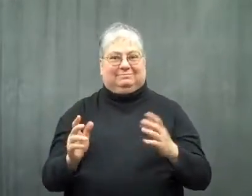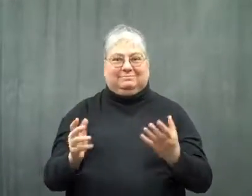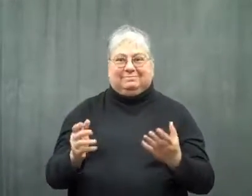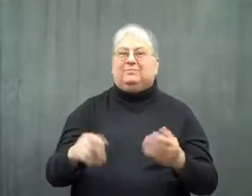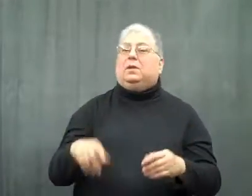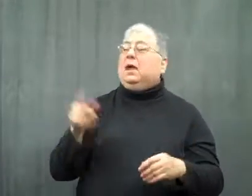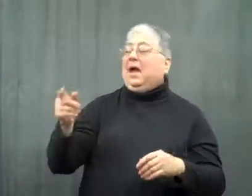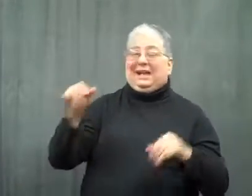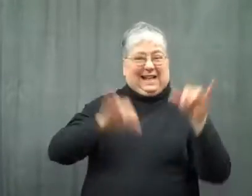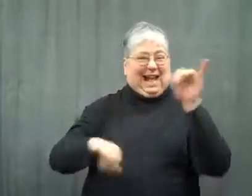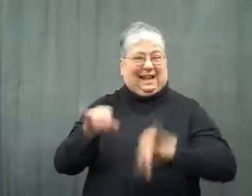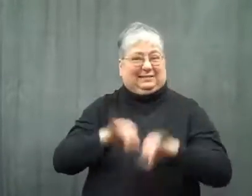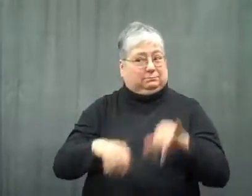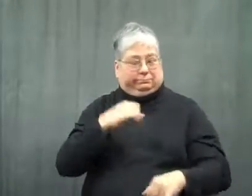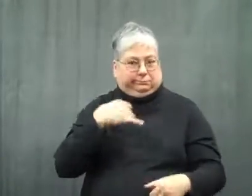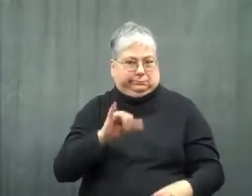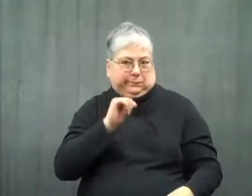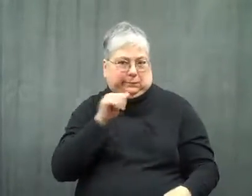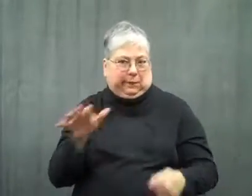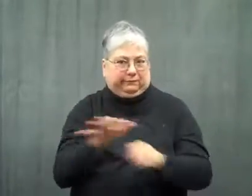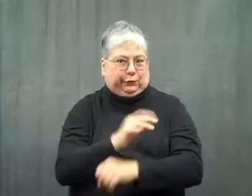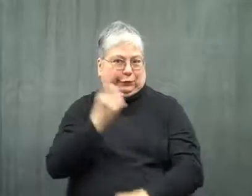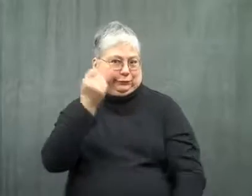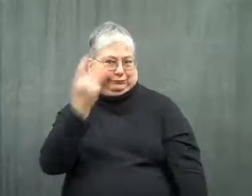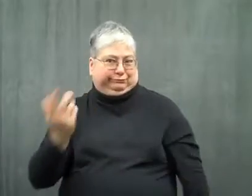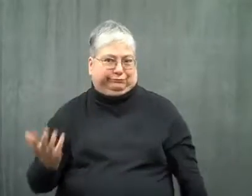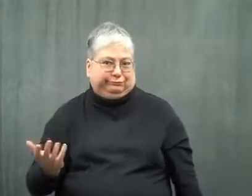Scientists still don't fully understand this process.